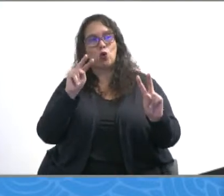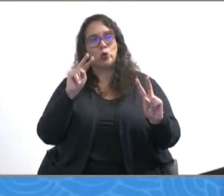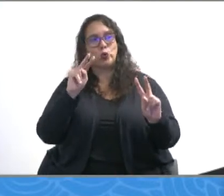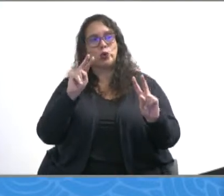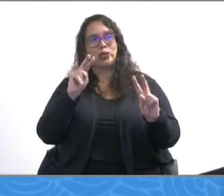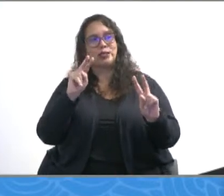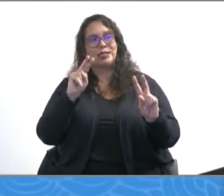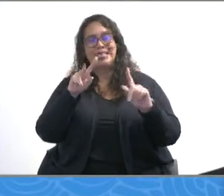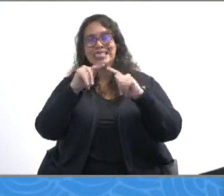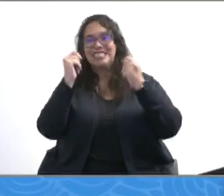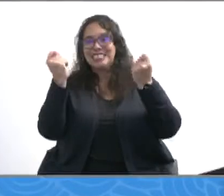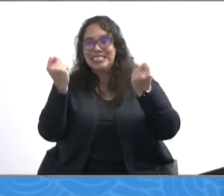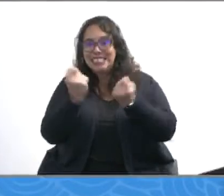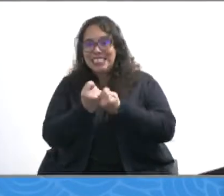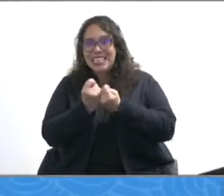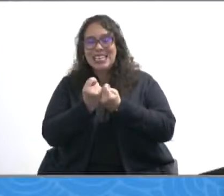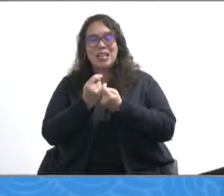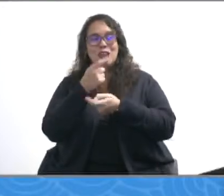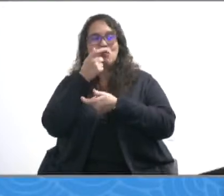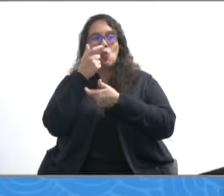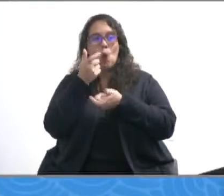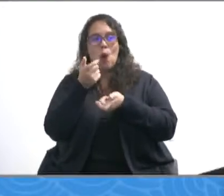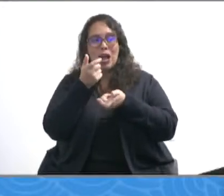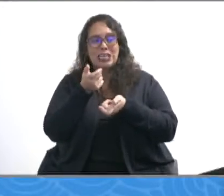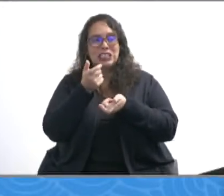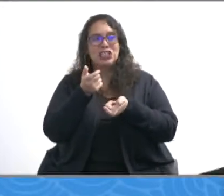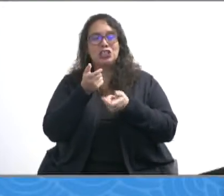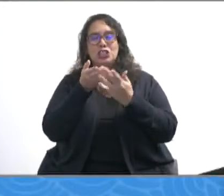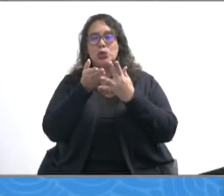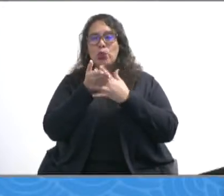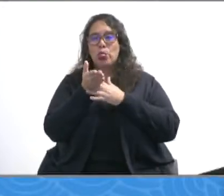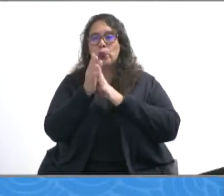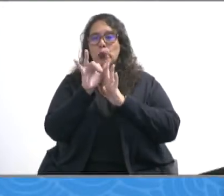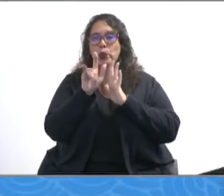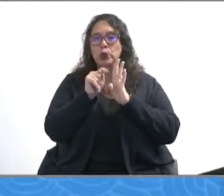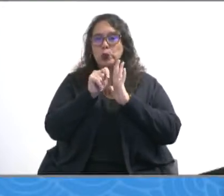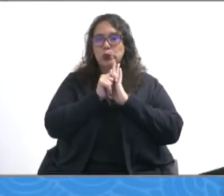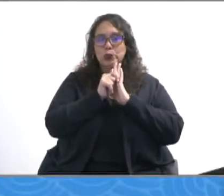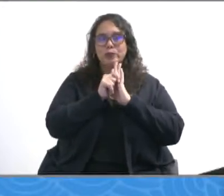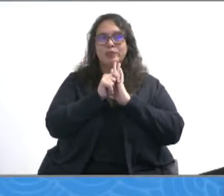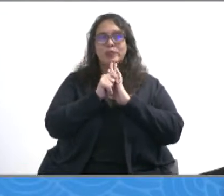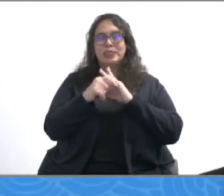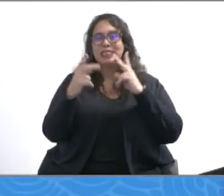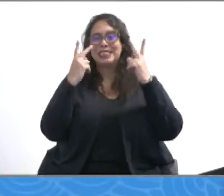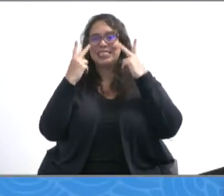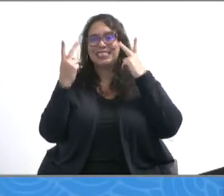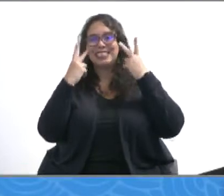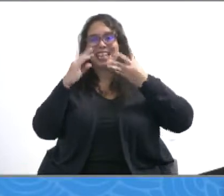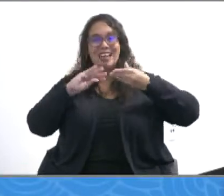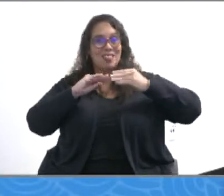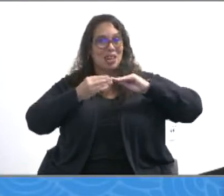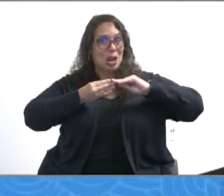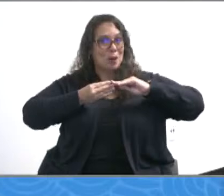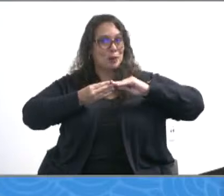the team here and the team watching us over through YouTube to see those numbers go up in participation.